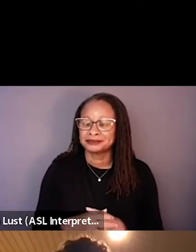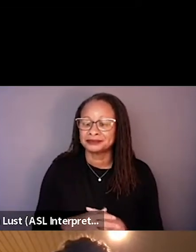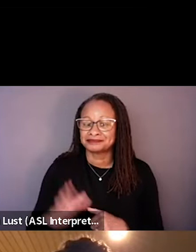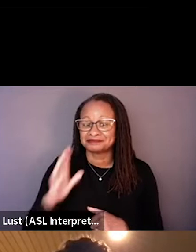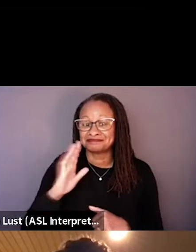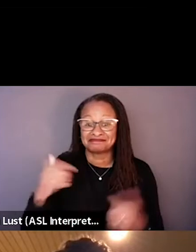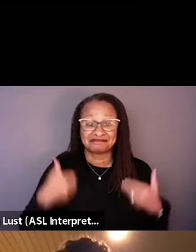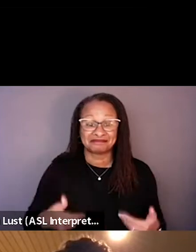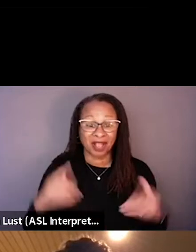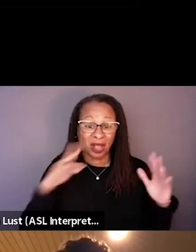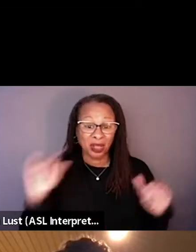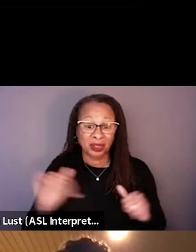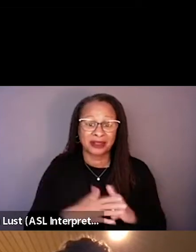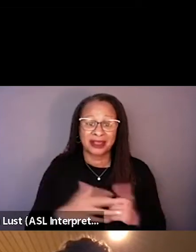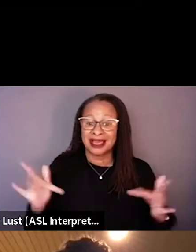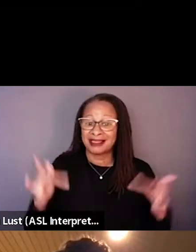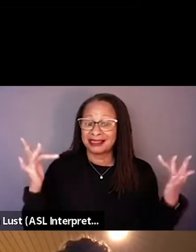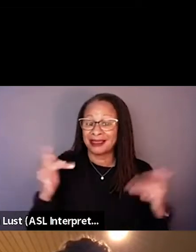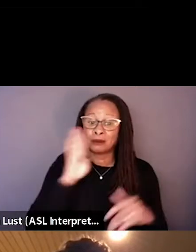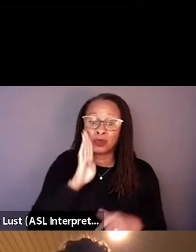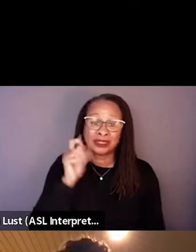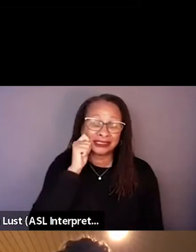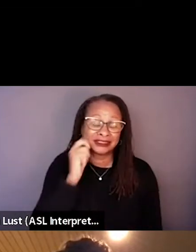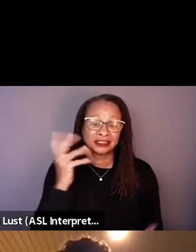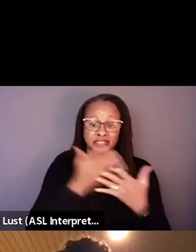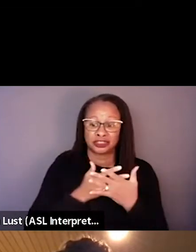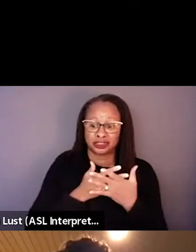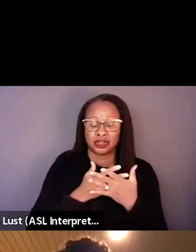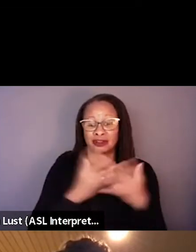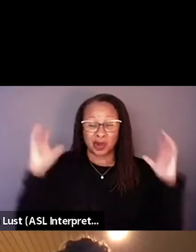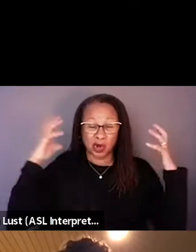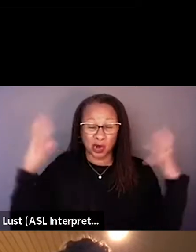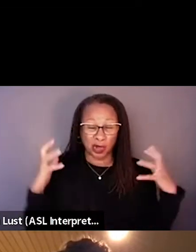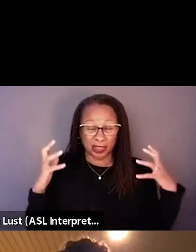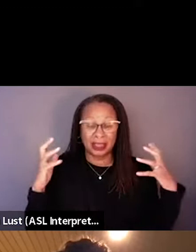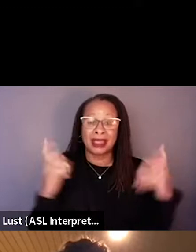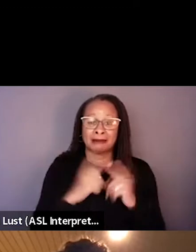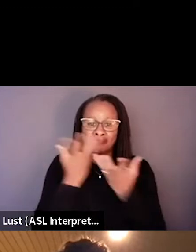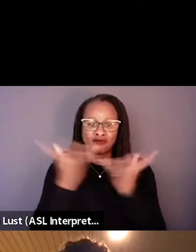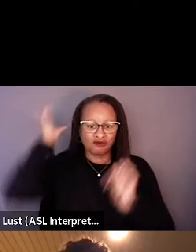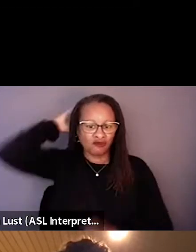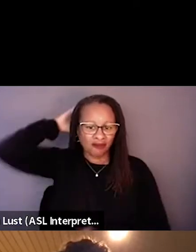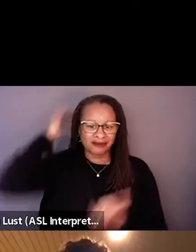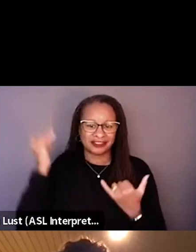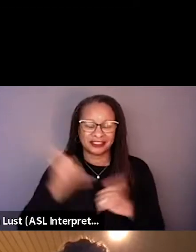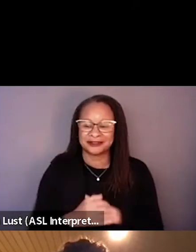I have light brown skin, dark, curly dark brown hair that's tied right now, and a black shirt.